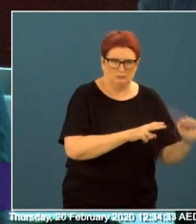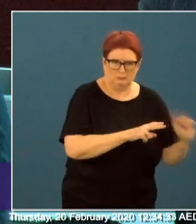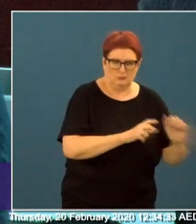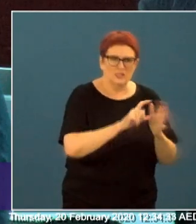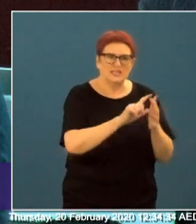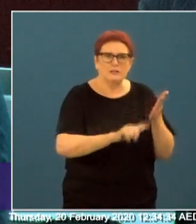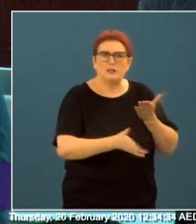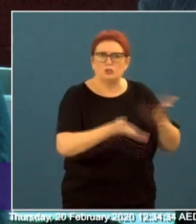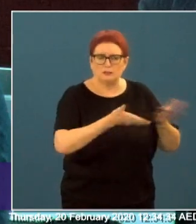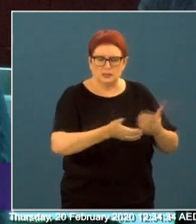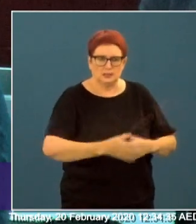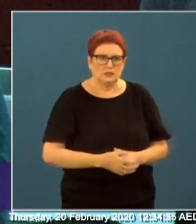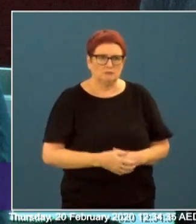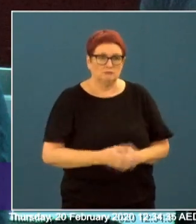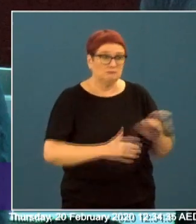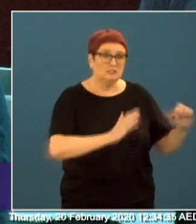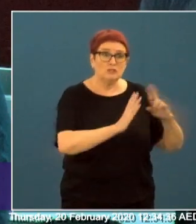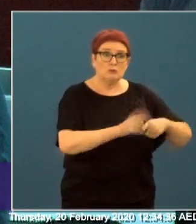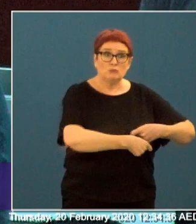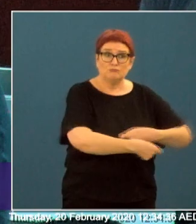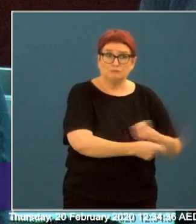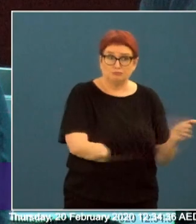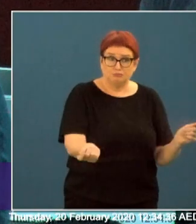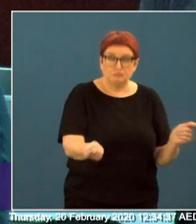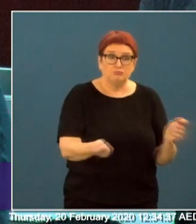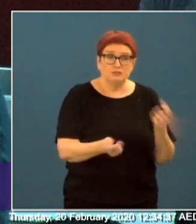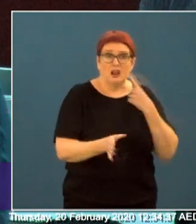and a copy of that report in the hearing held in Melbourne last year.